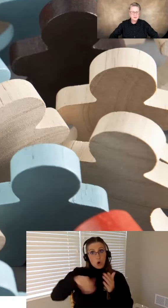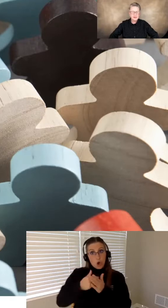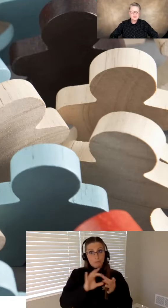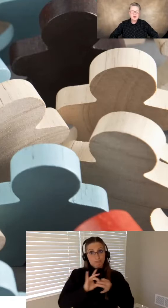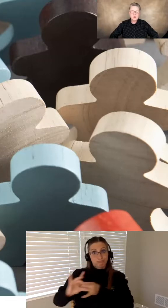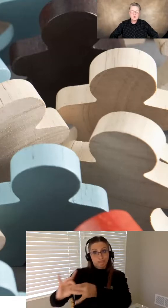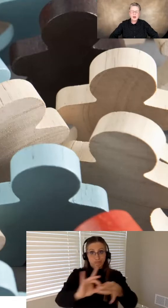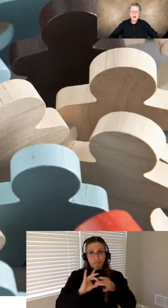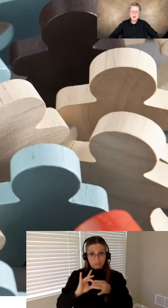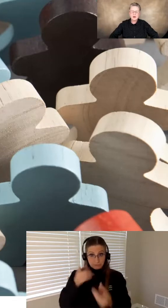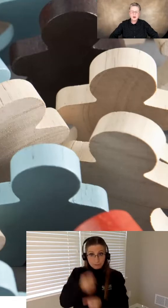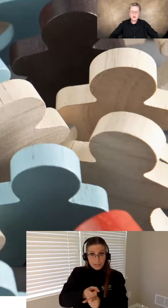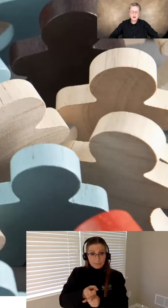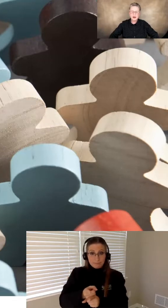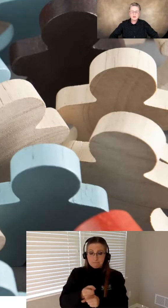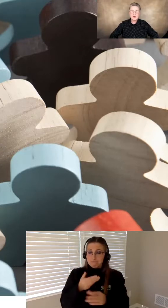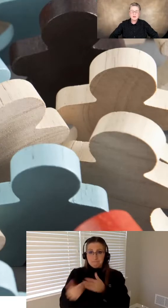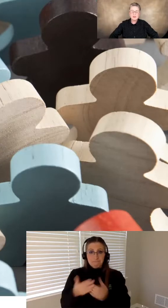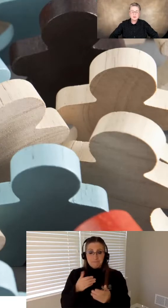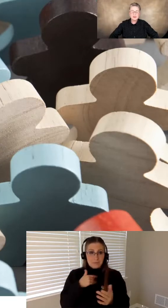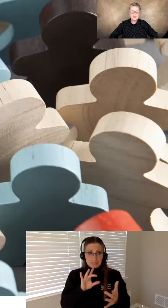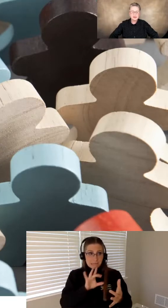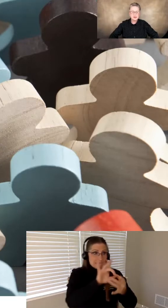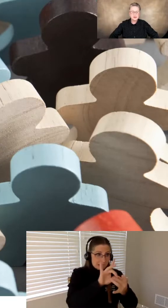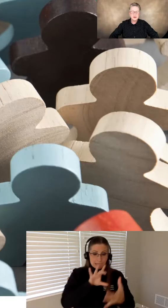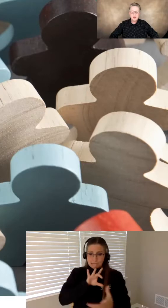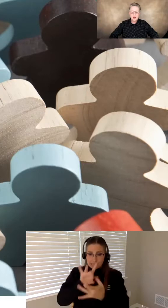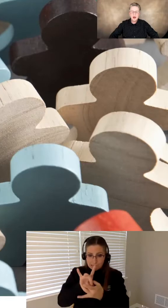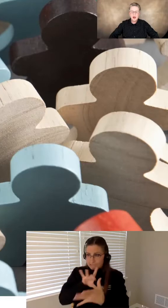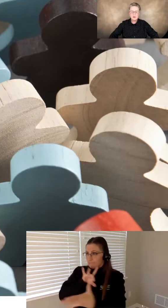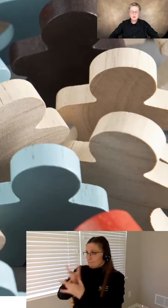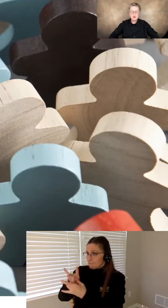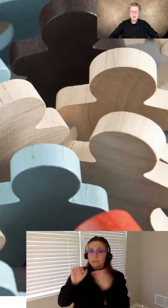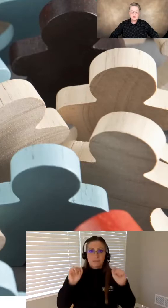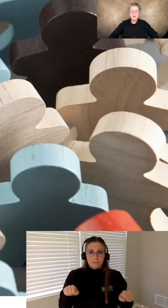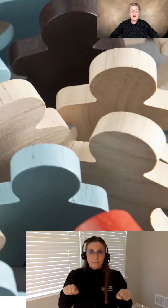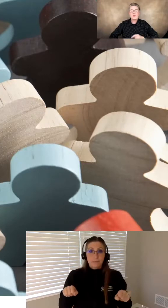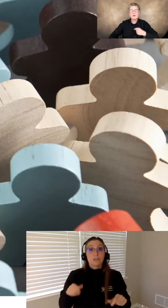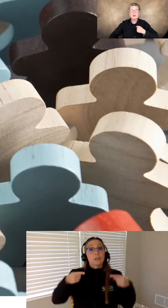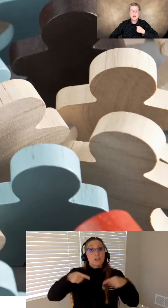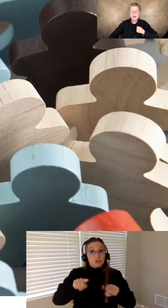in some way or another and throughout this presentation I will show you how the connection